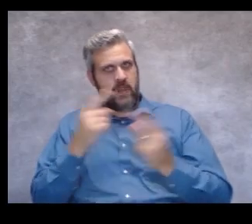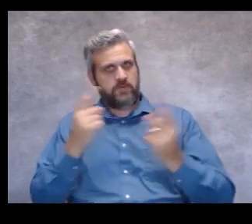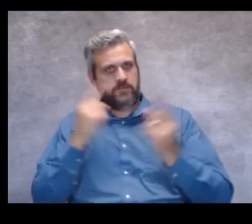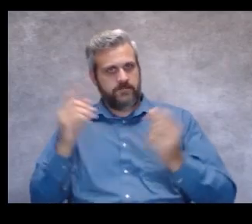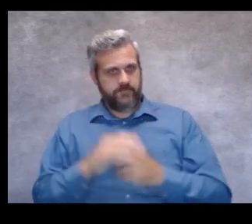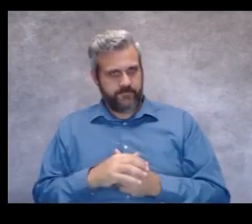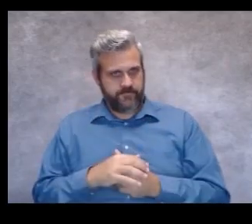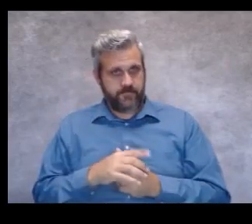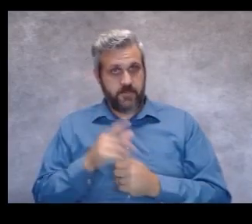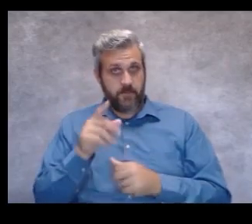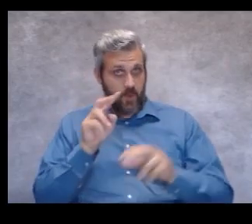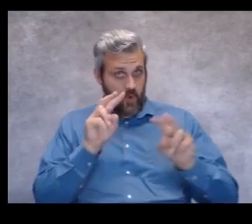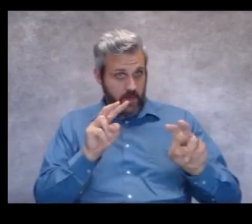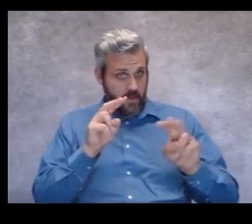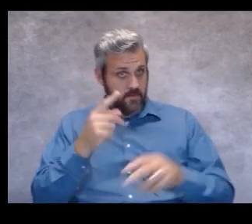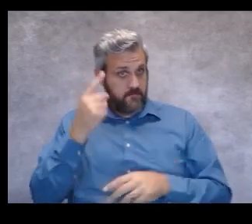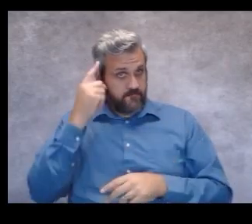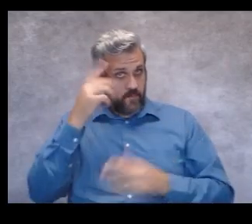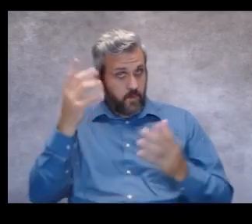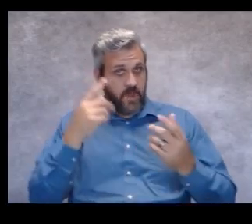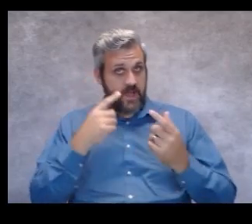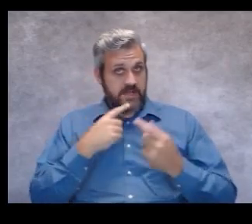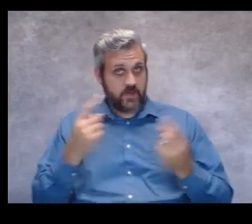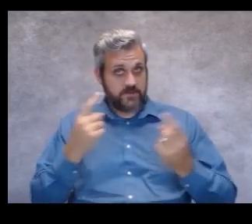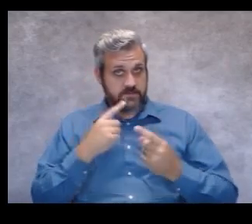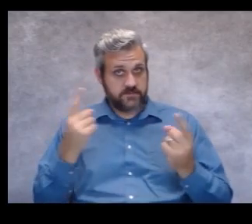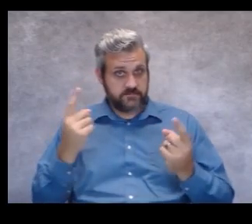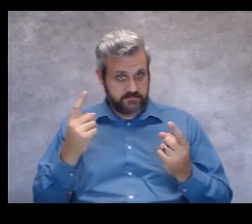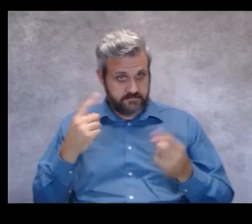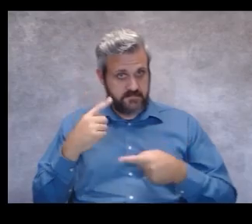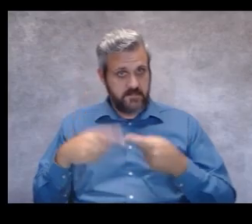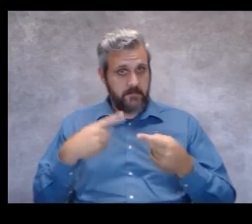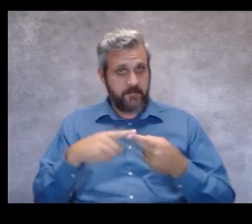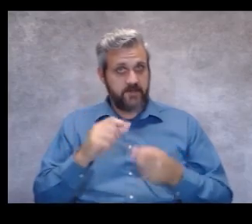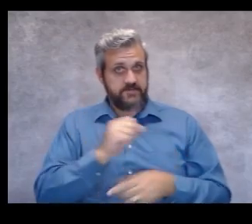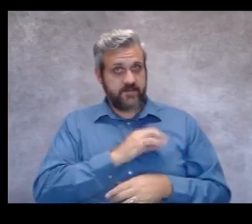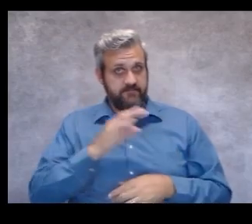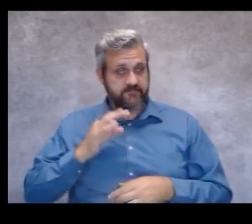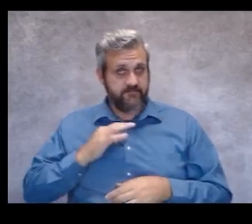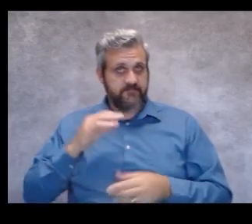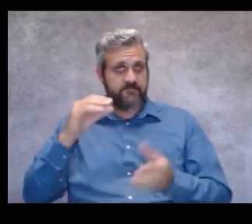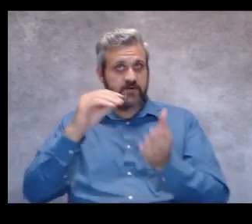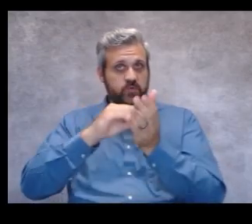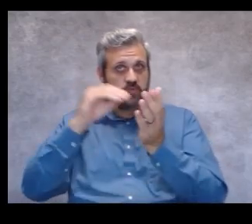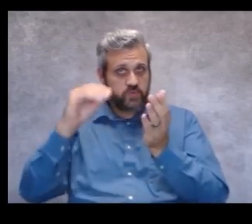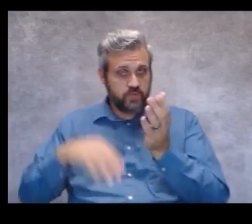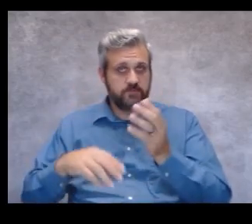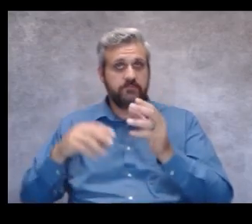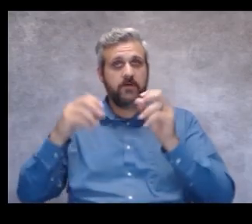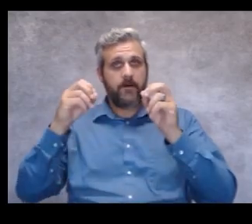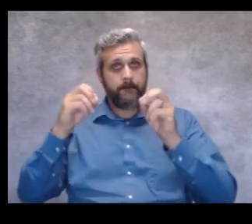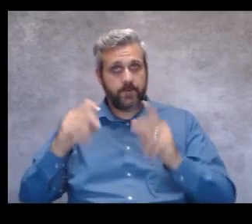Be on the lookout for announcements about staff and students, opportunities,